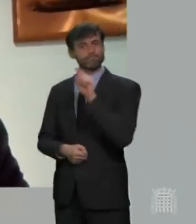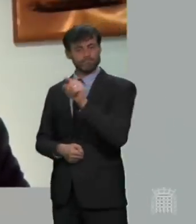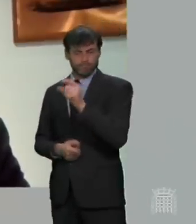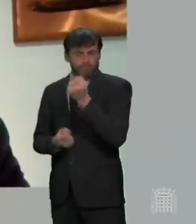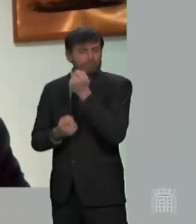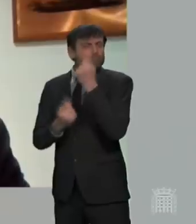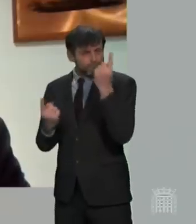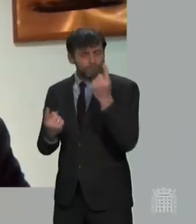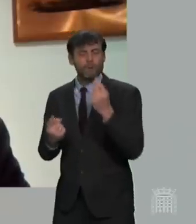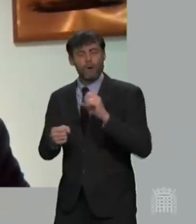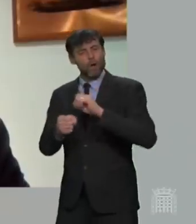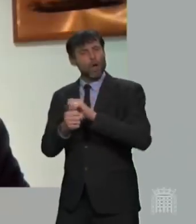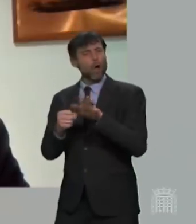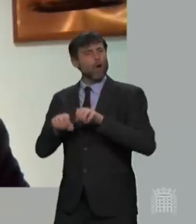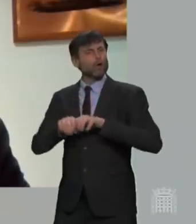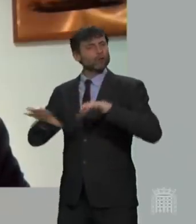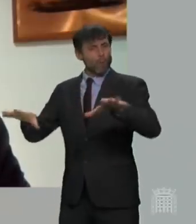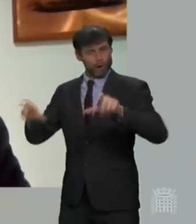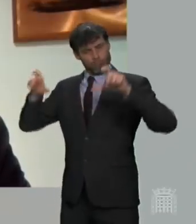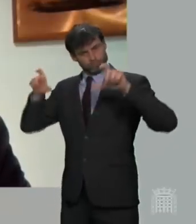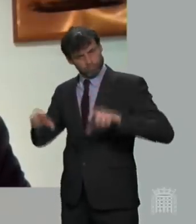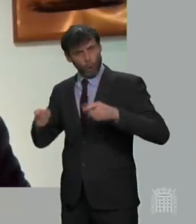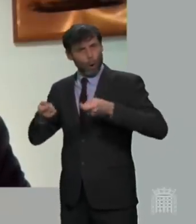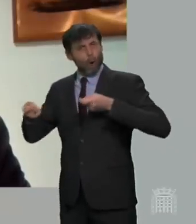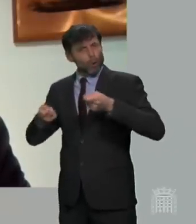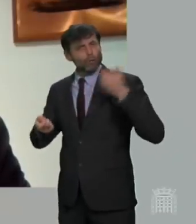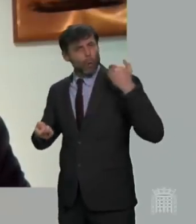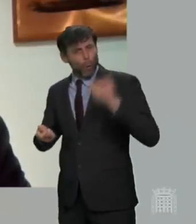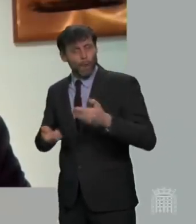while covid restrictions have been in place, children have not only had to learn online